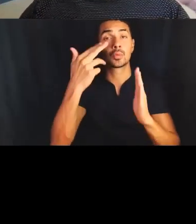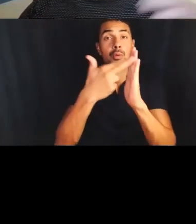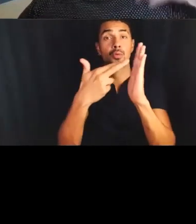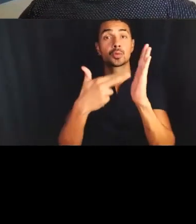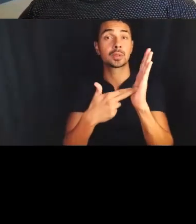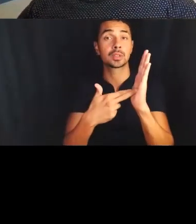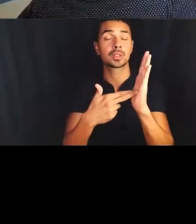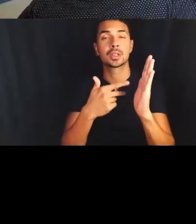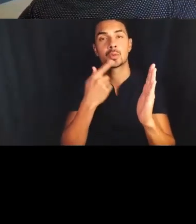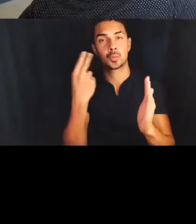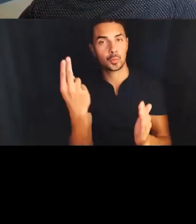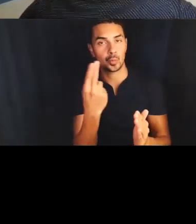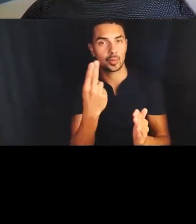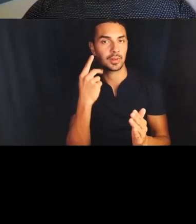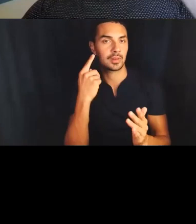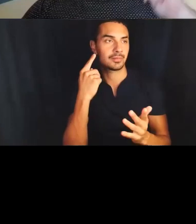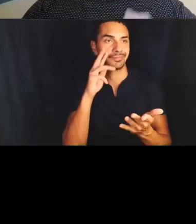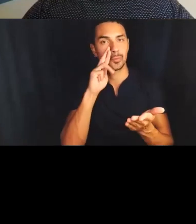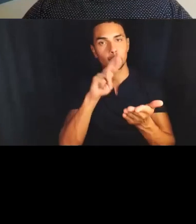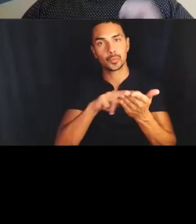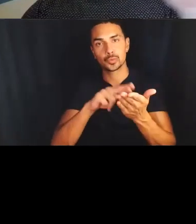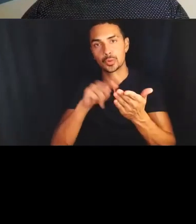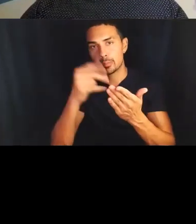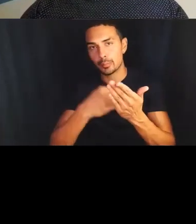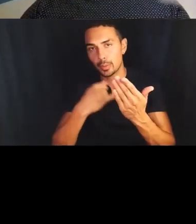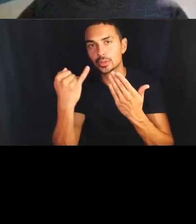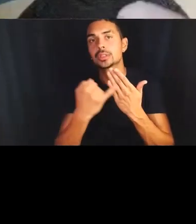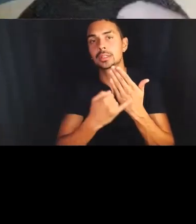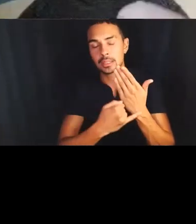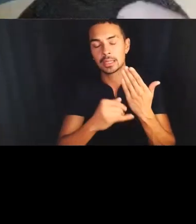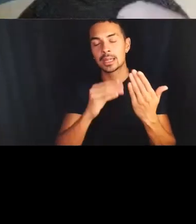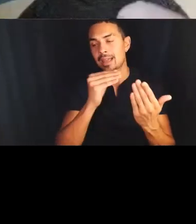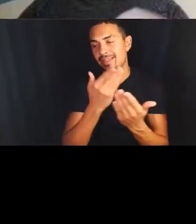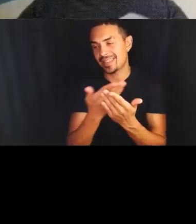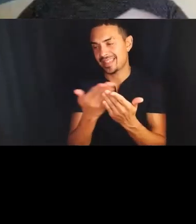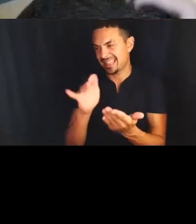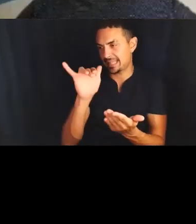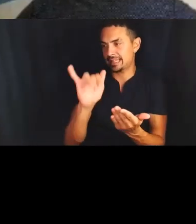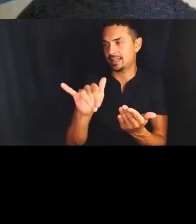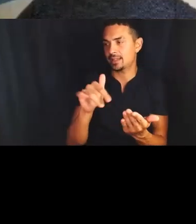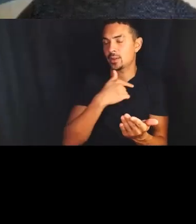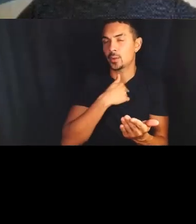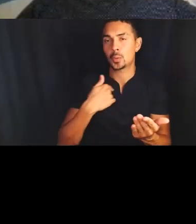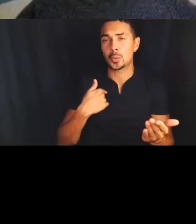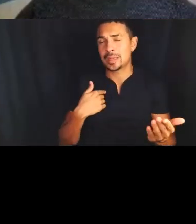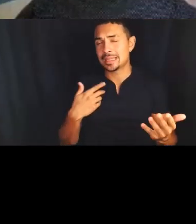that are used in like research projects or things like that, we were too,